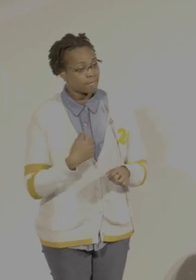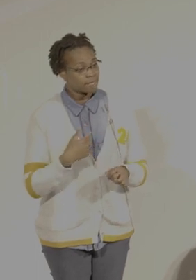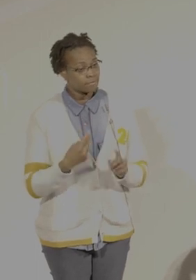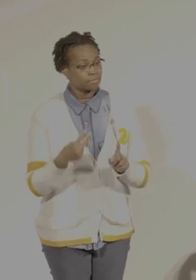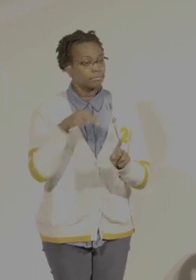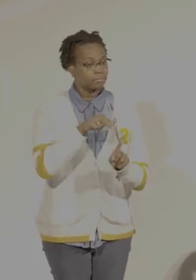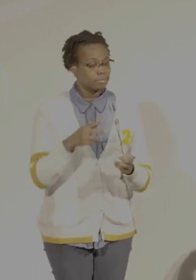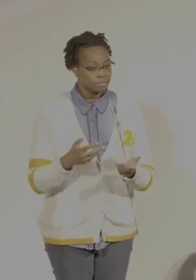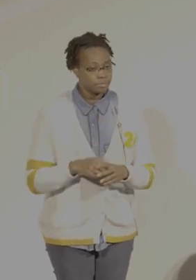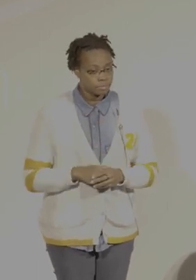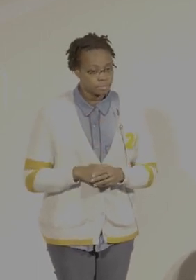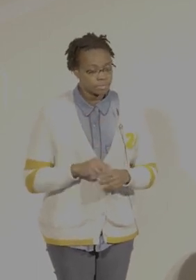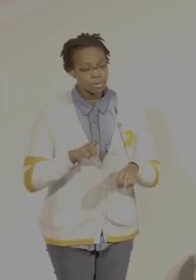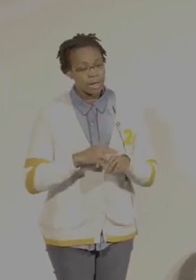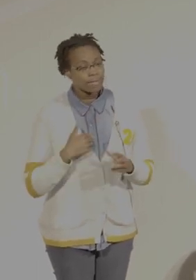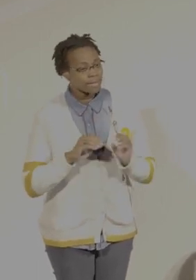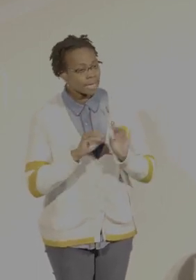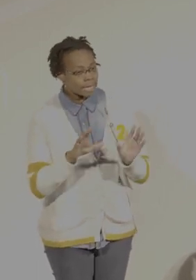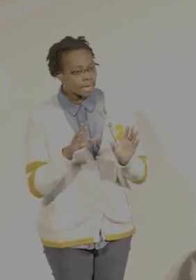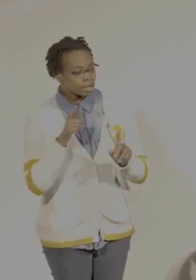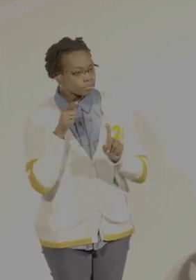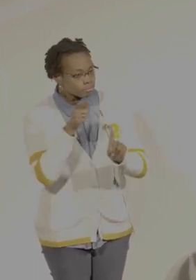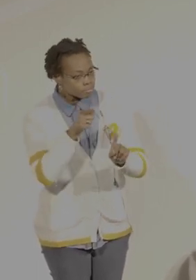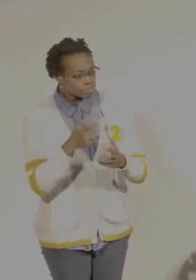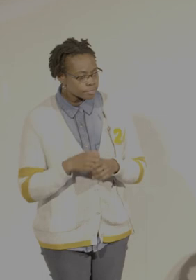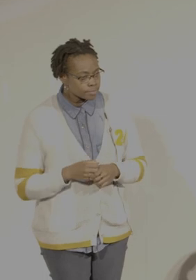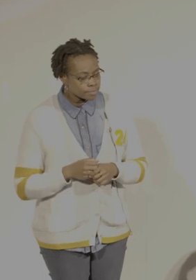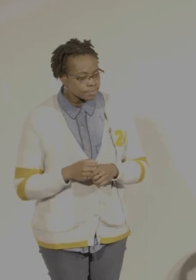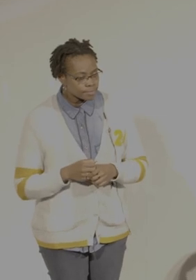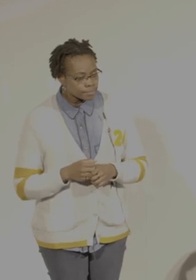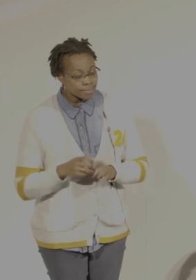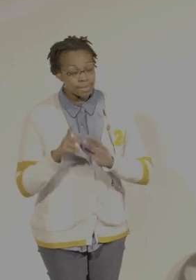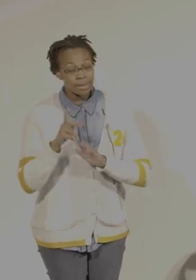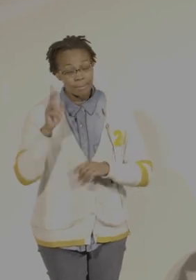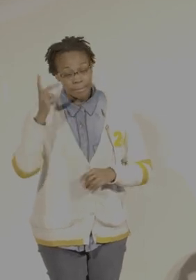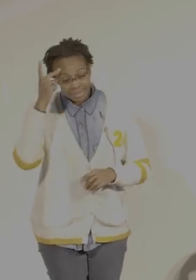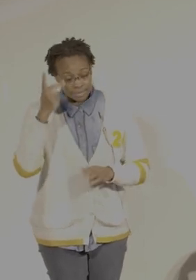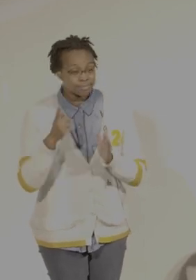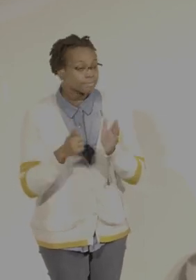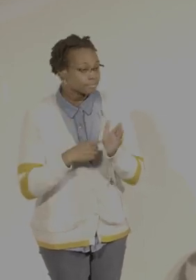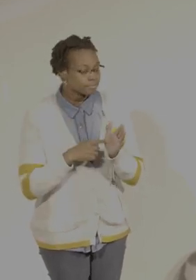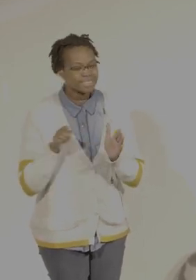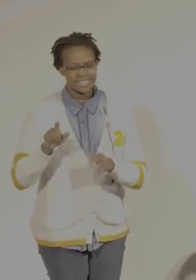of course I have a very clear prerogative. Politics some of the time, and certainly in this case,